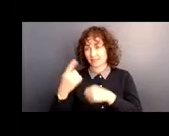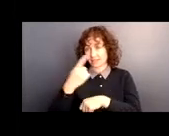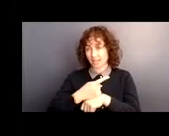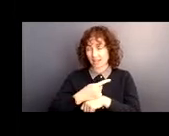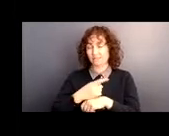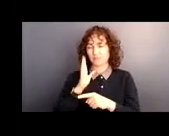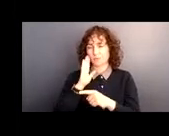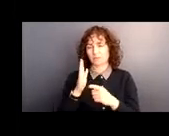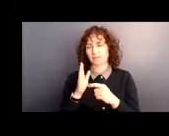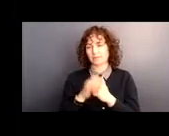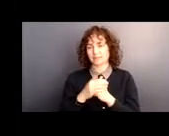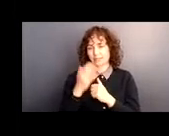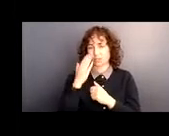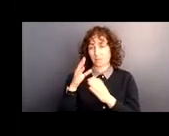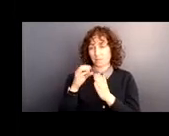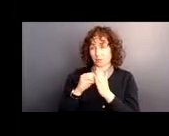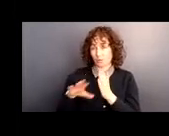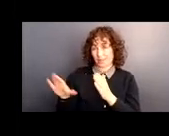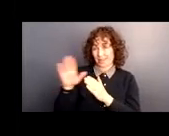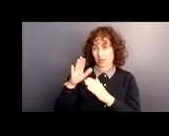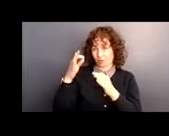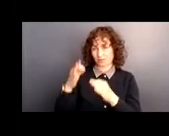this is a choice of my students was Pharrel's "I'm happy."